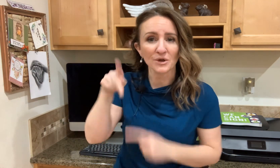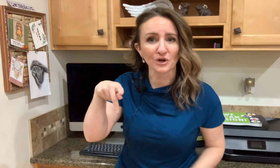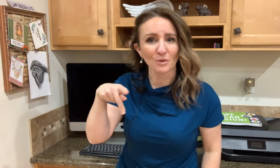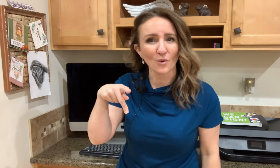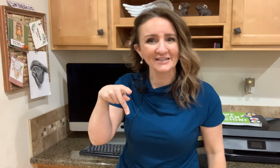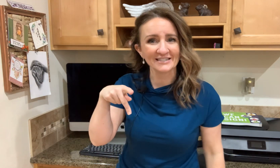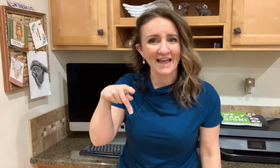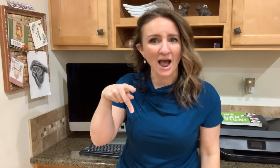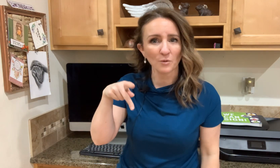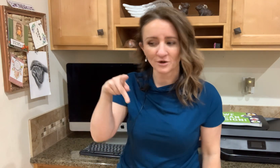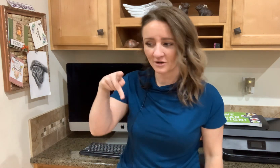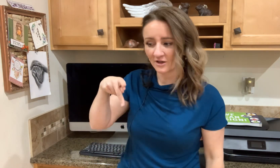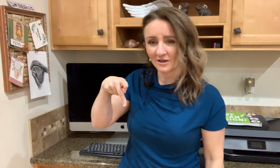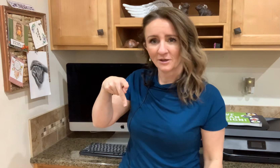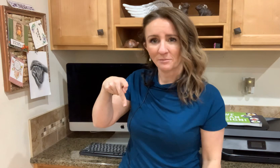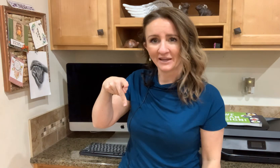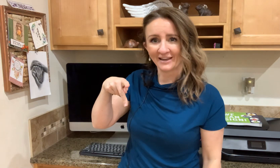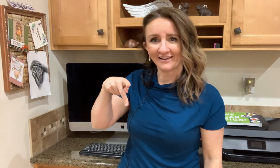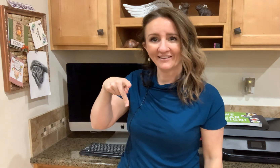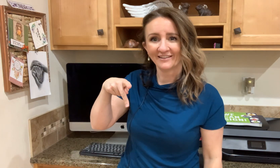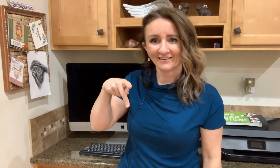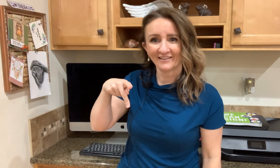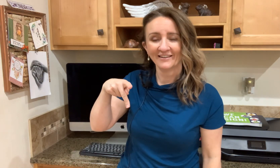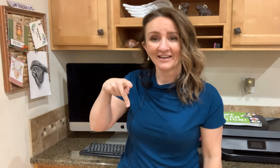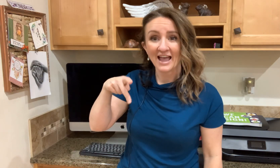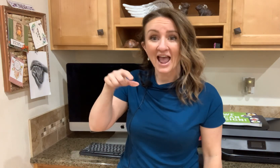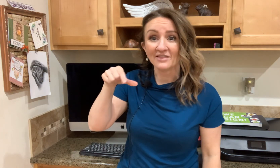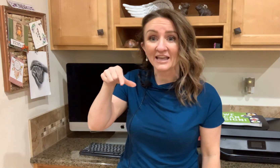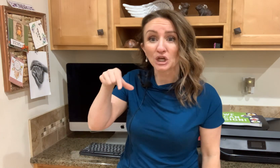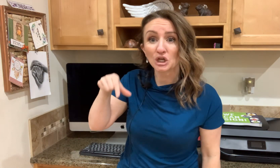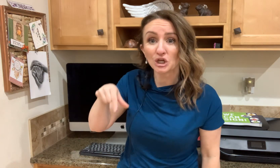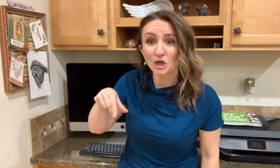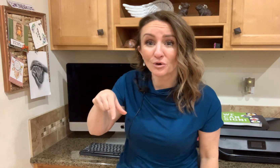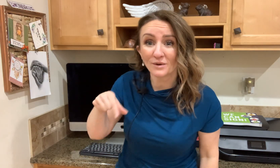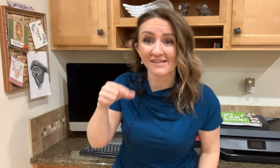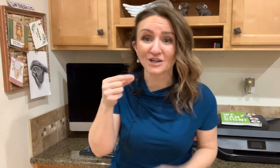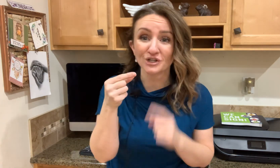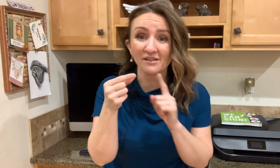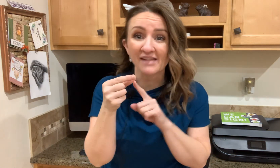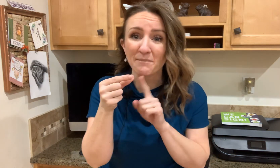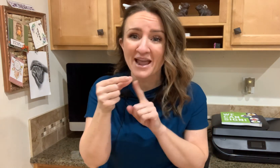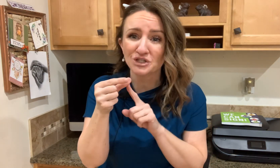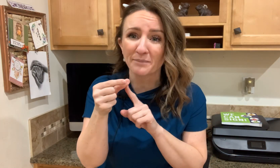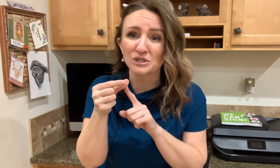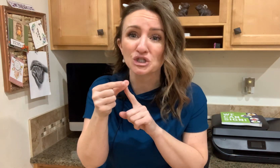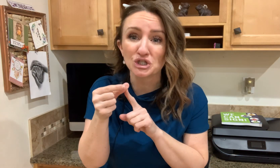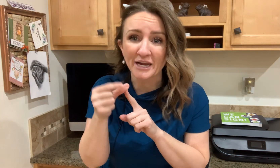but you're gonna point it down, P. Then Q is really the same handshape as G